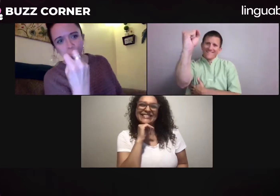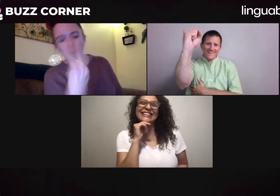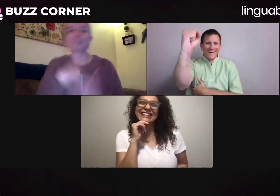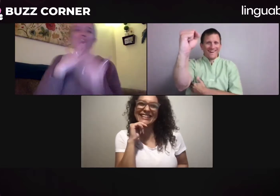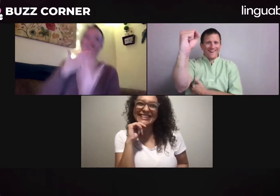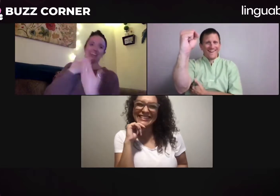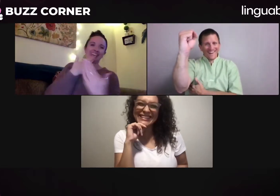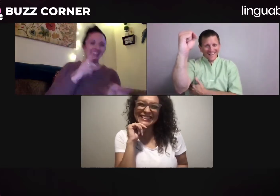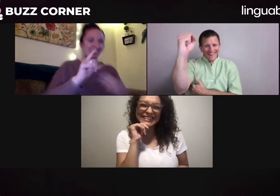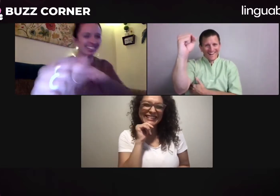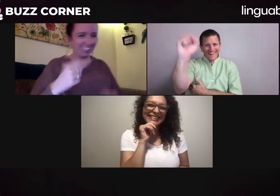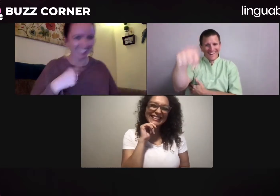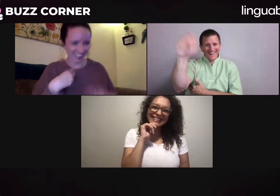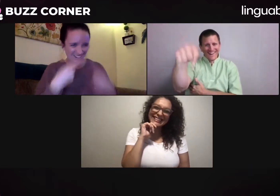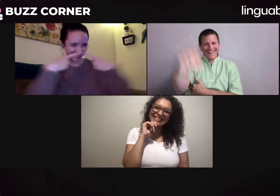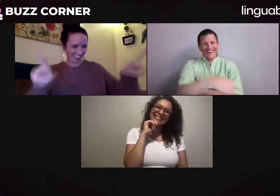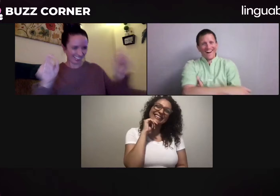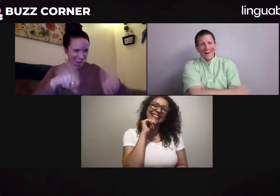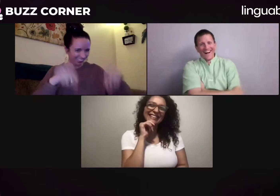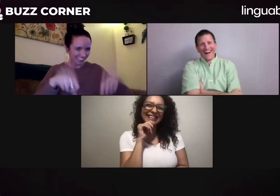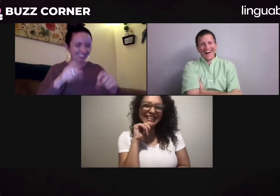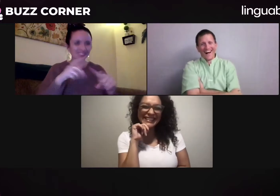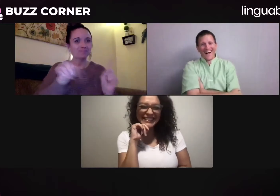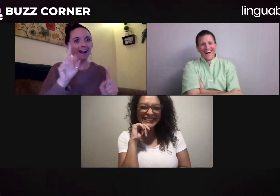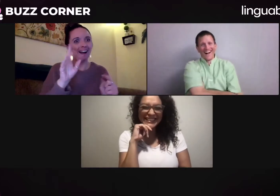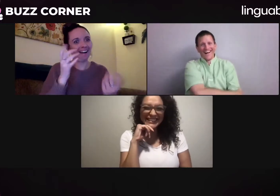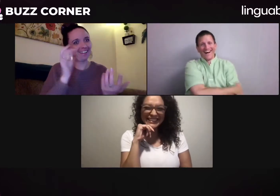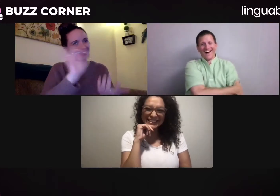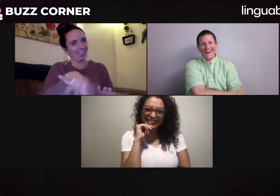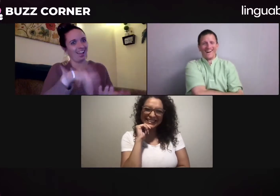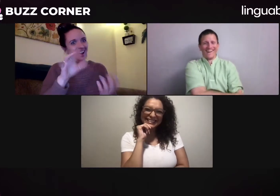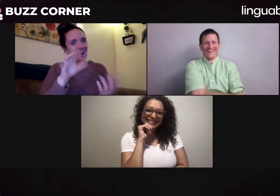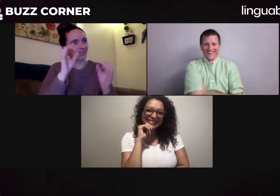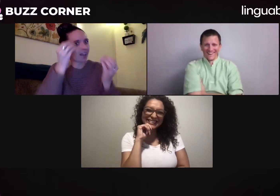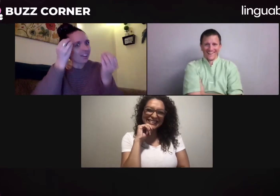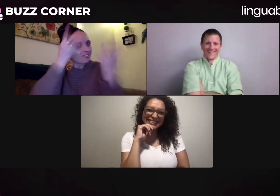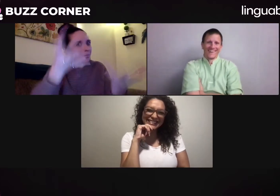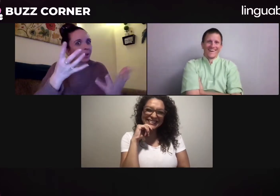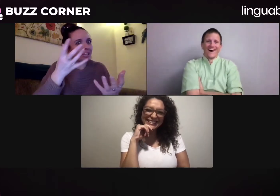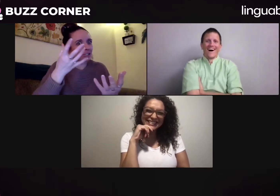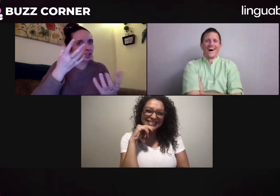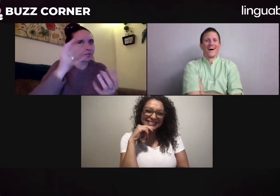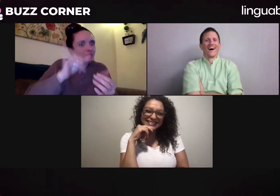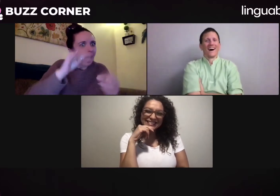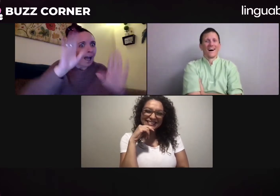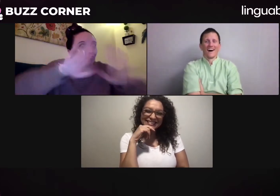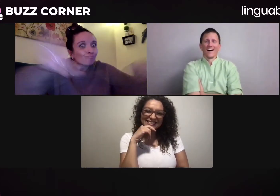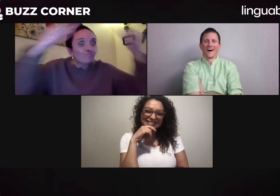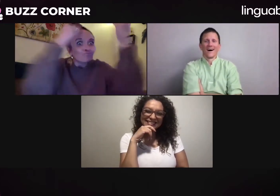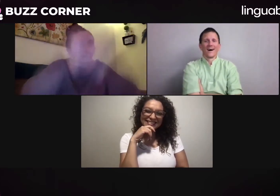and not having to look for the interpreter, they're having that announcement that it's that it's made aware to the public